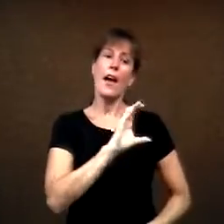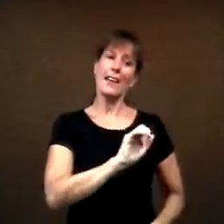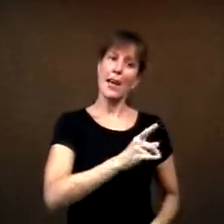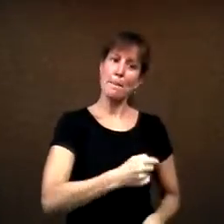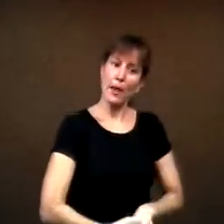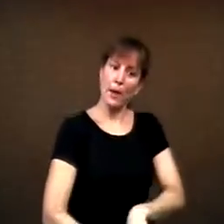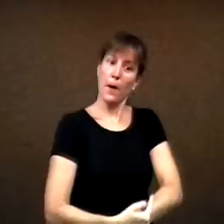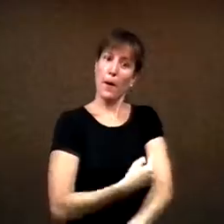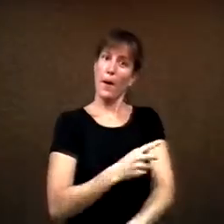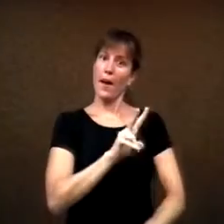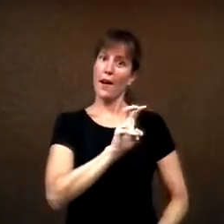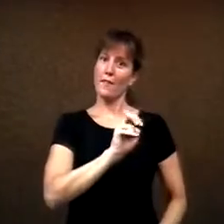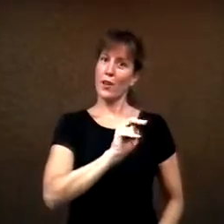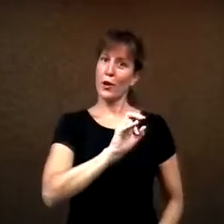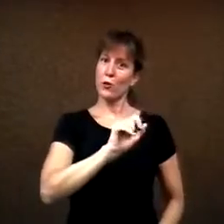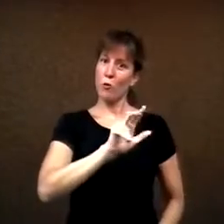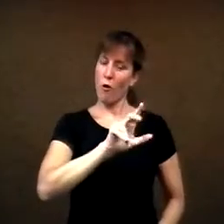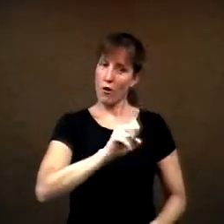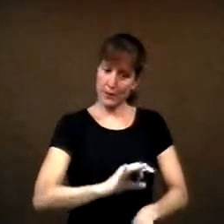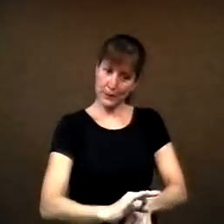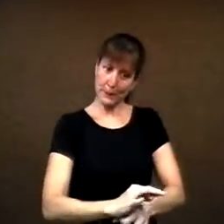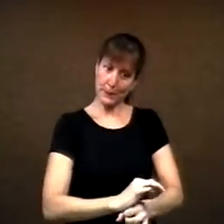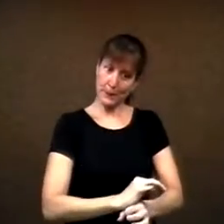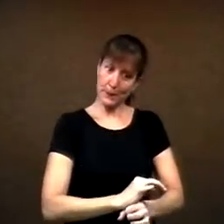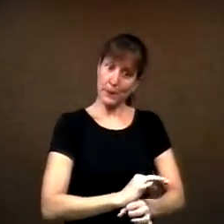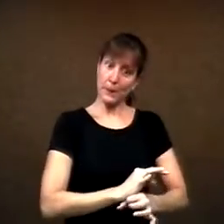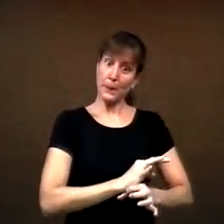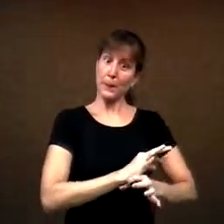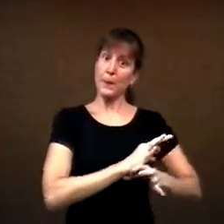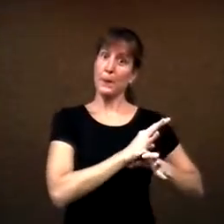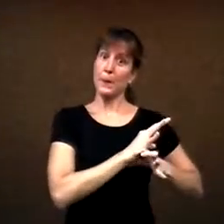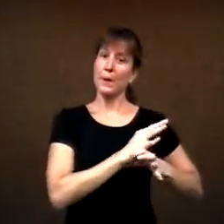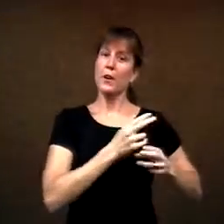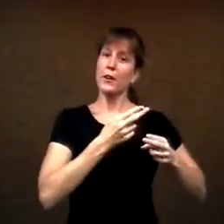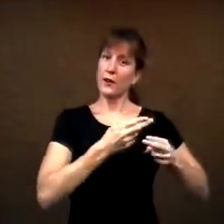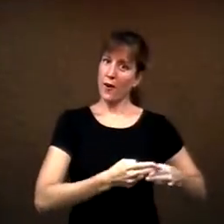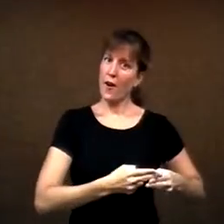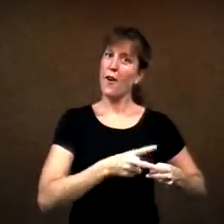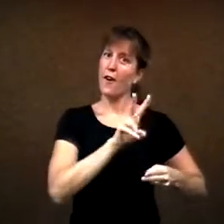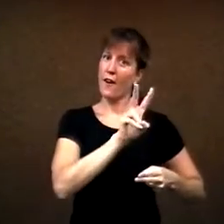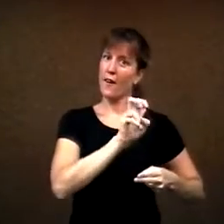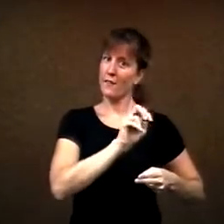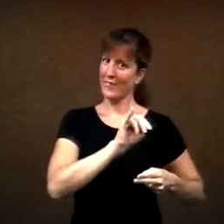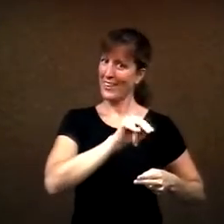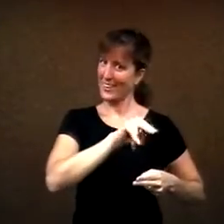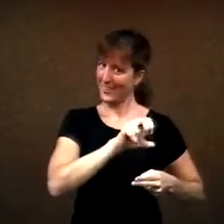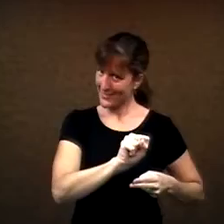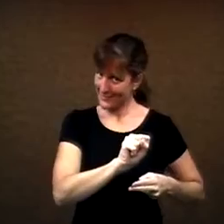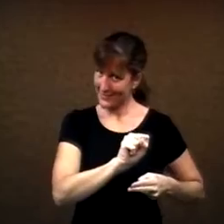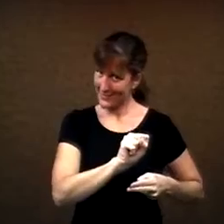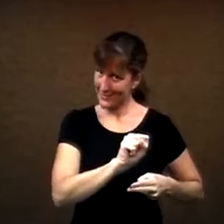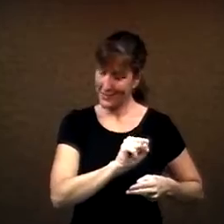and venules, will merge to form larger structures called veins, which eventually end up leading back